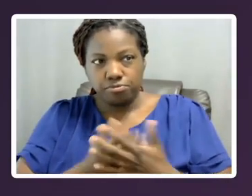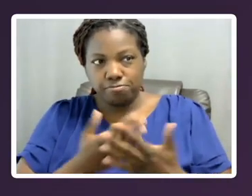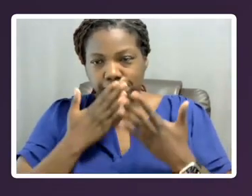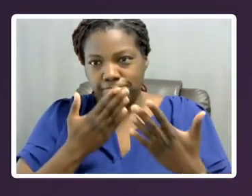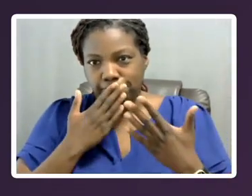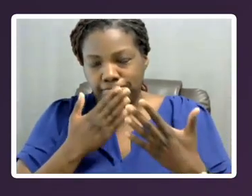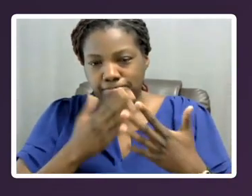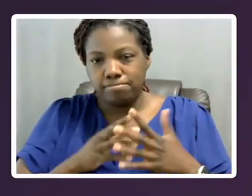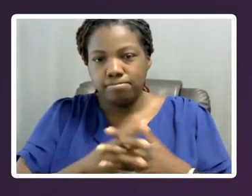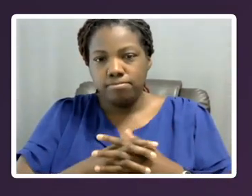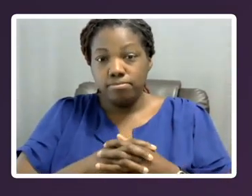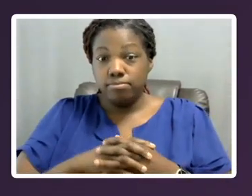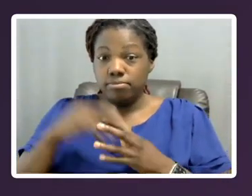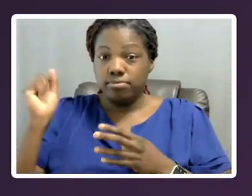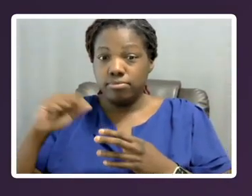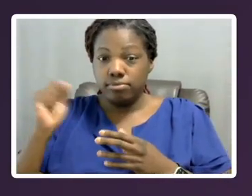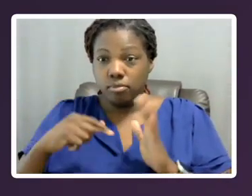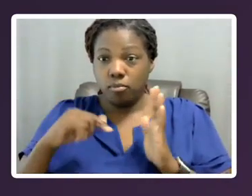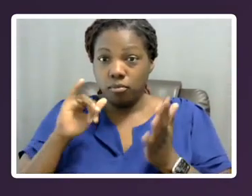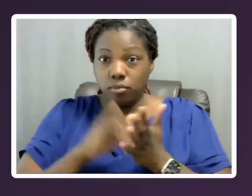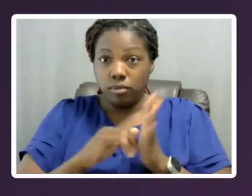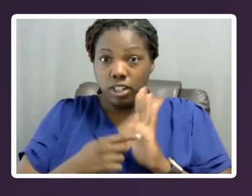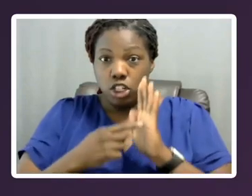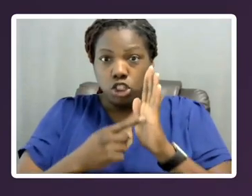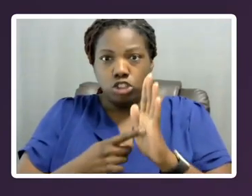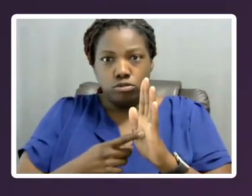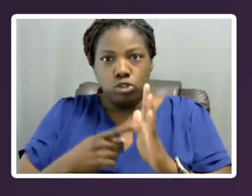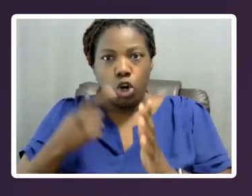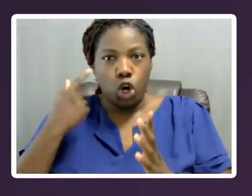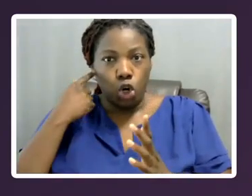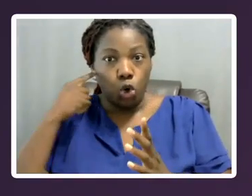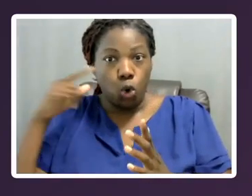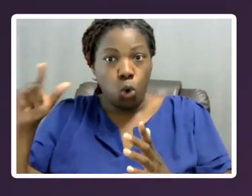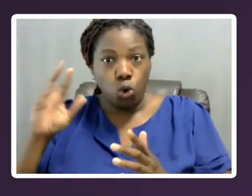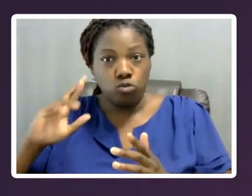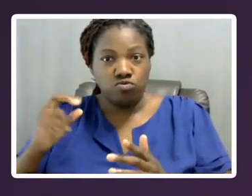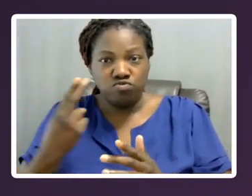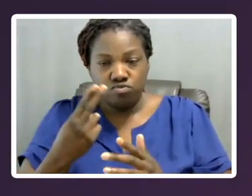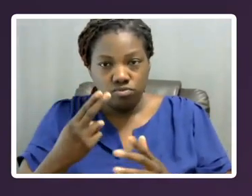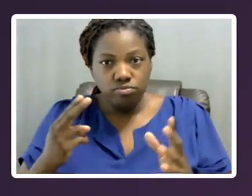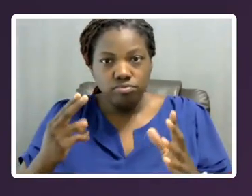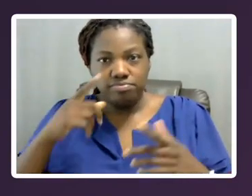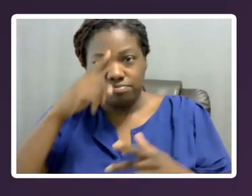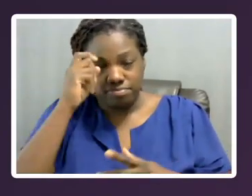Yeah, that shows our Gold Rush Summer webinar that's coming up, actually next week. So,